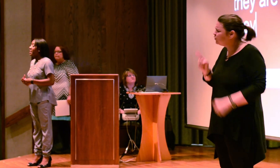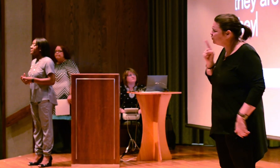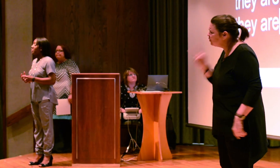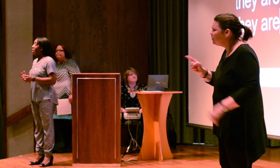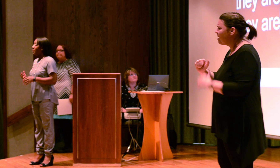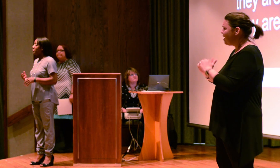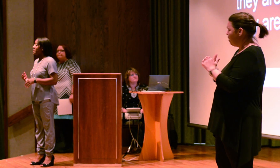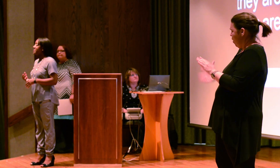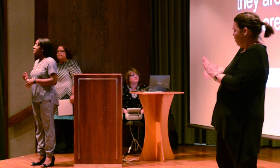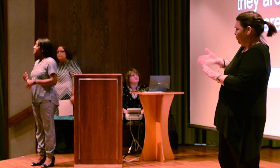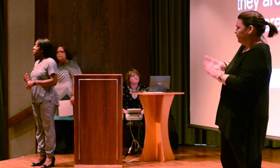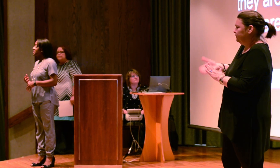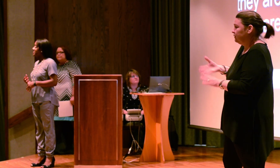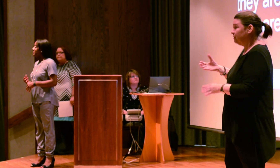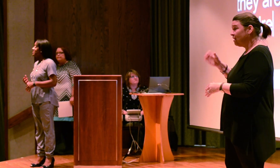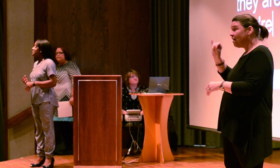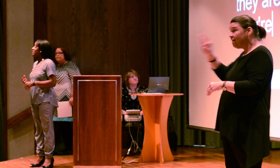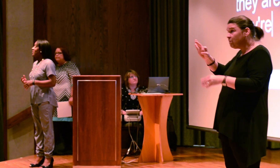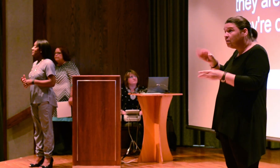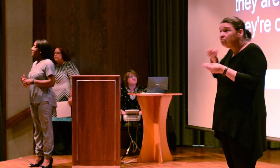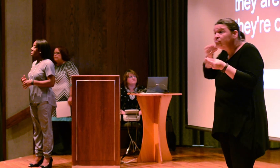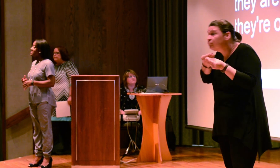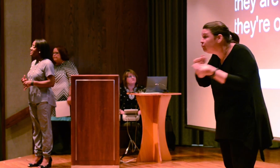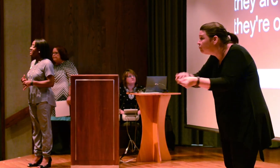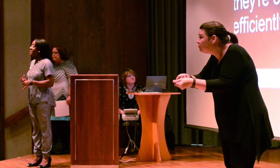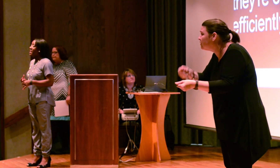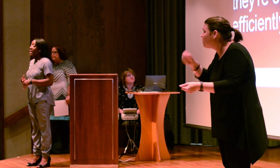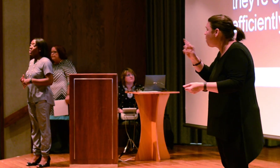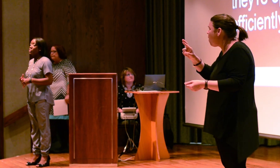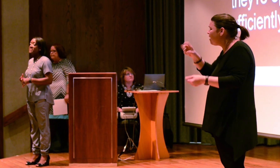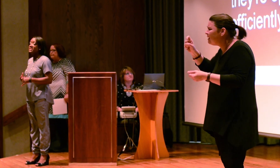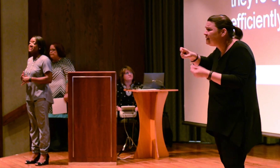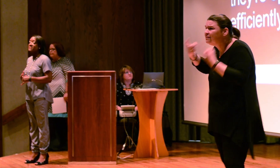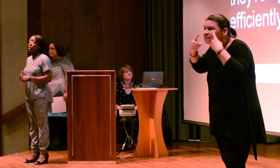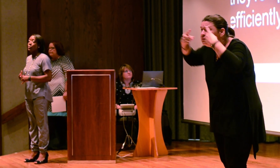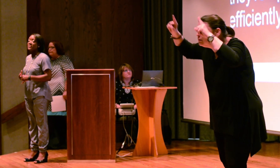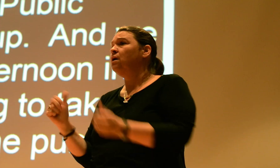Presenter: ... and evaluate to ensure how to operate as efficiently as possible. Presenter: ... we may need to re-evaluate to make changes ....